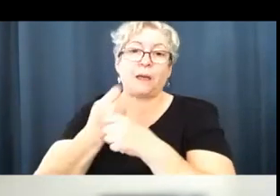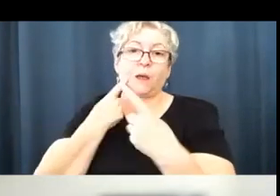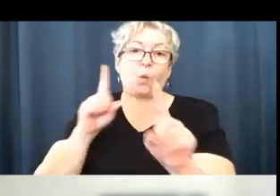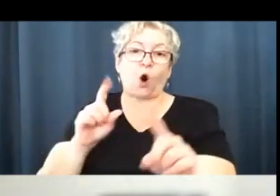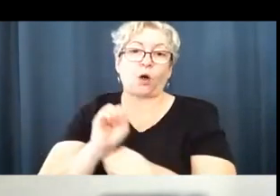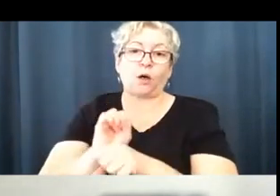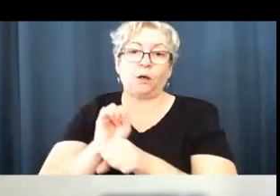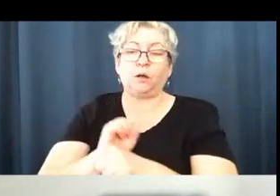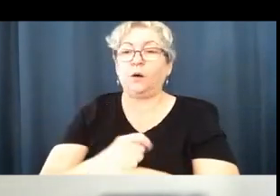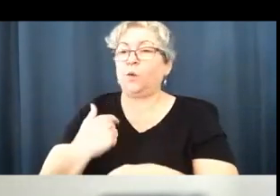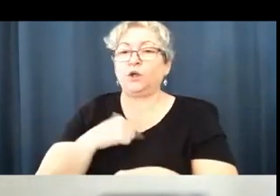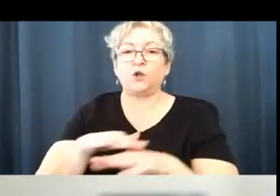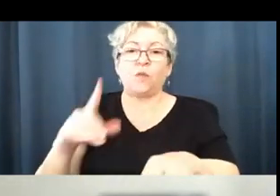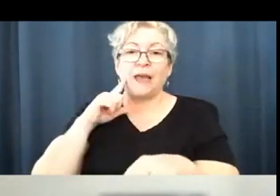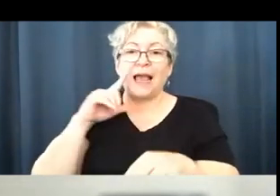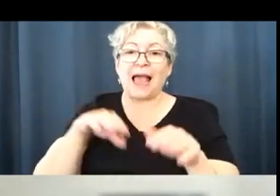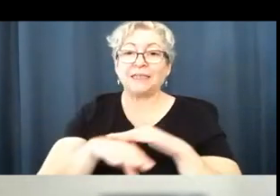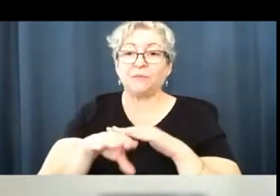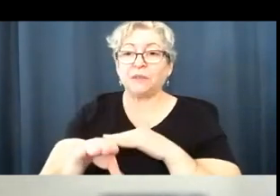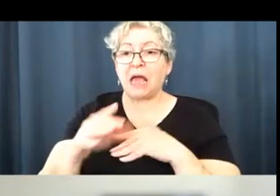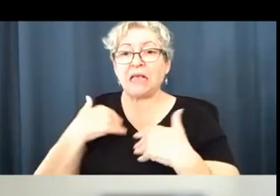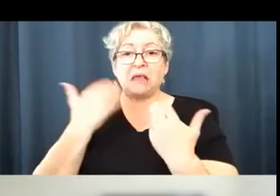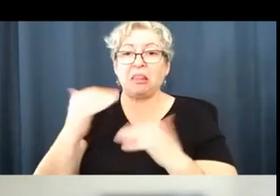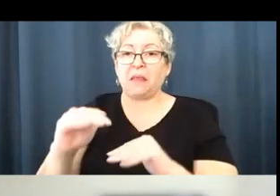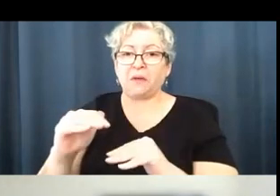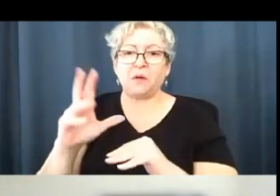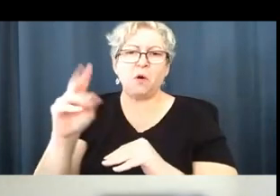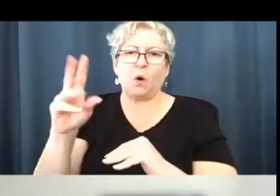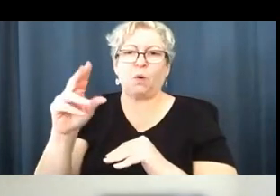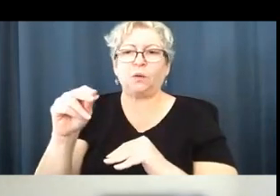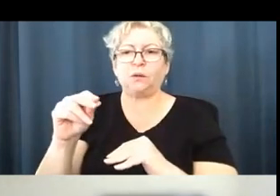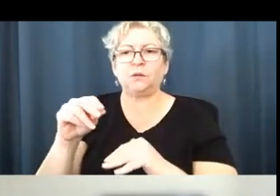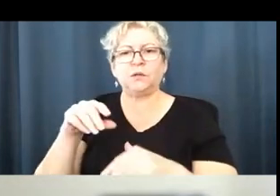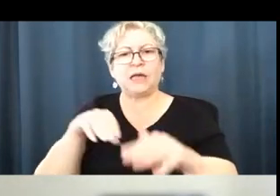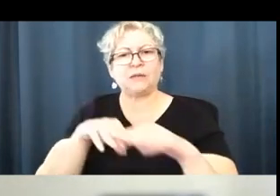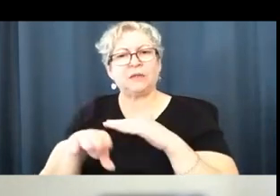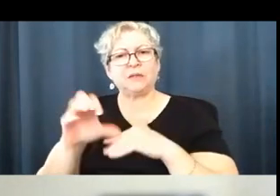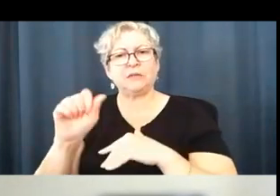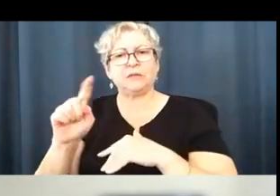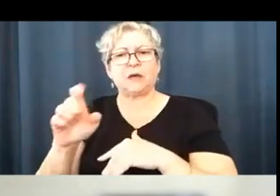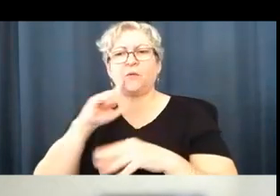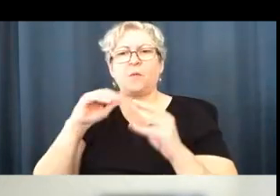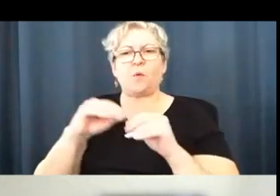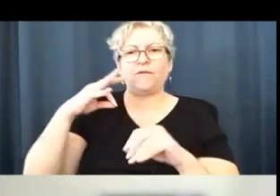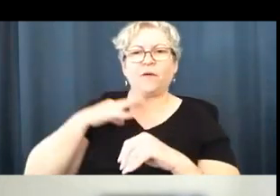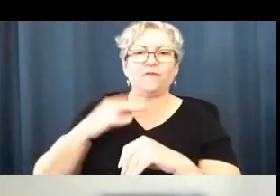So we don't think that accessibility is limitation, we think that an accessible site is going to be more beneficial for everyone.